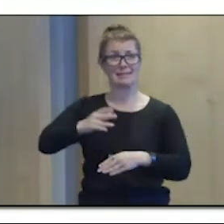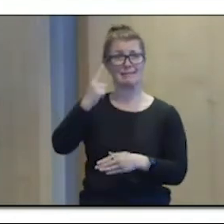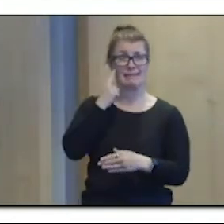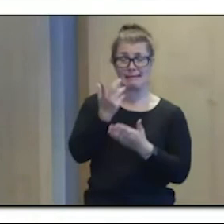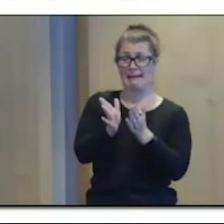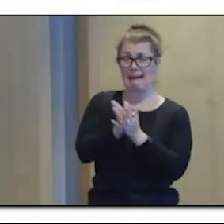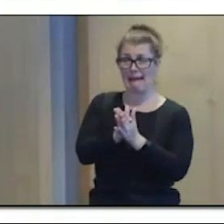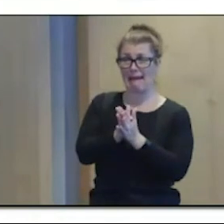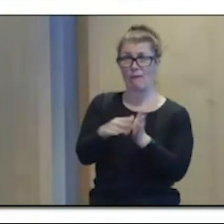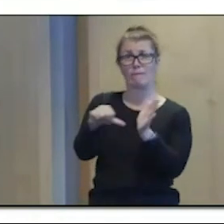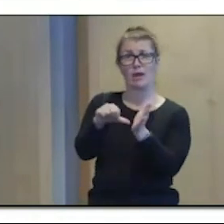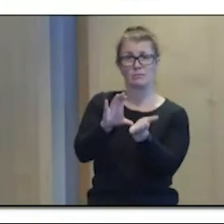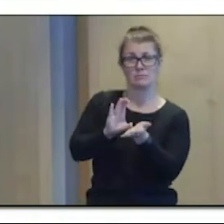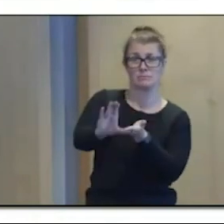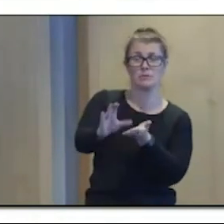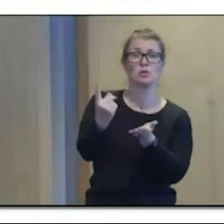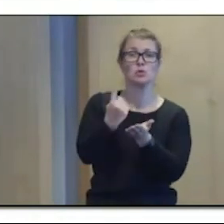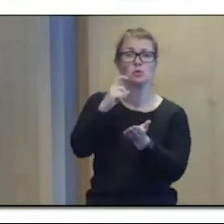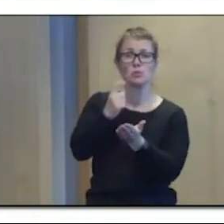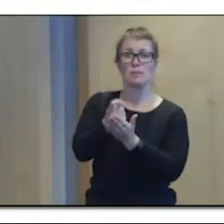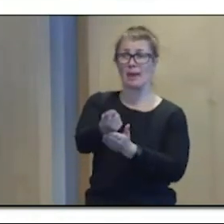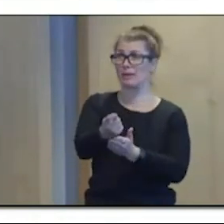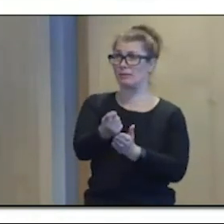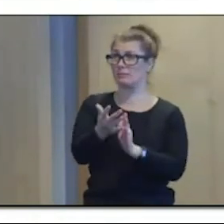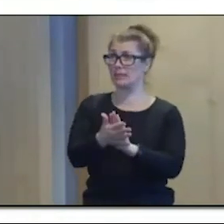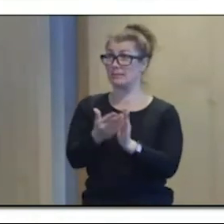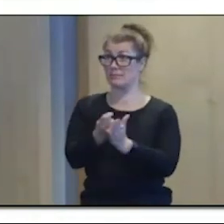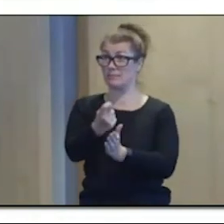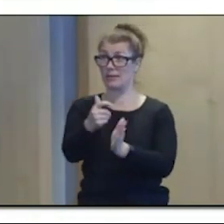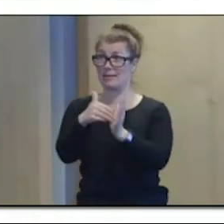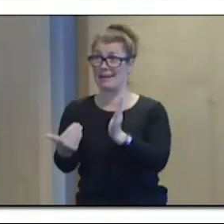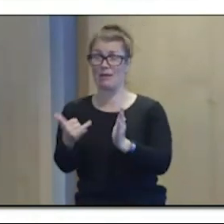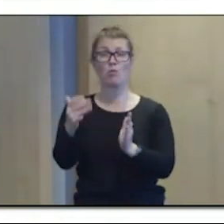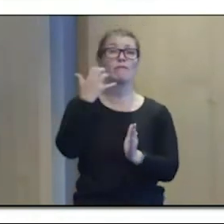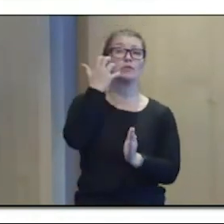and who is going to pay. Do we pay now for someone else in the future to have a better